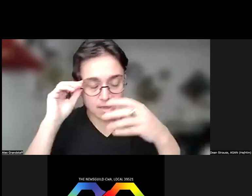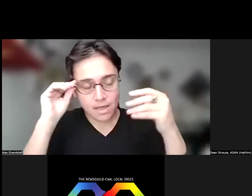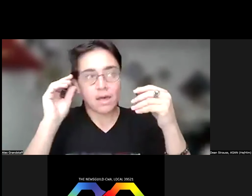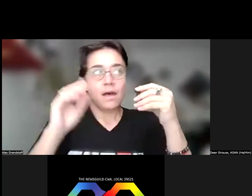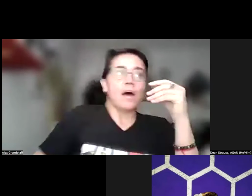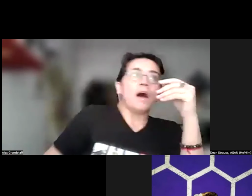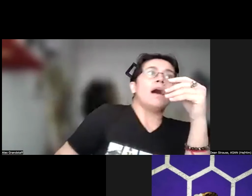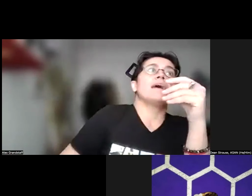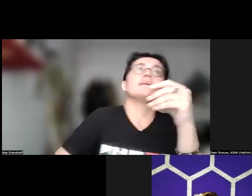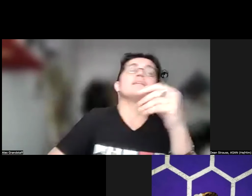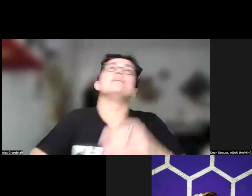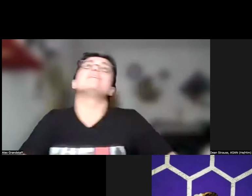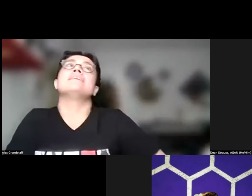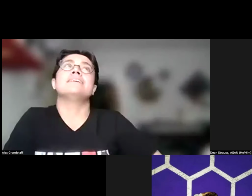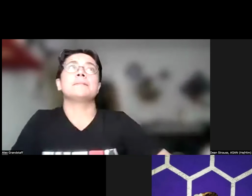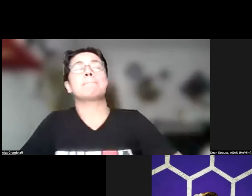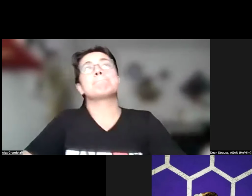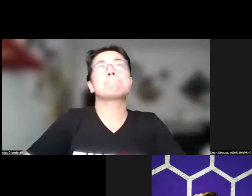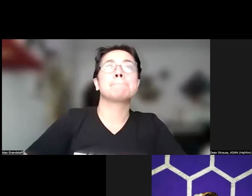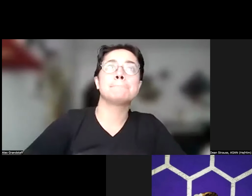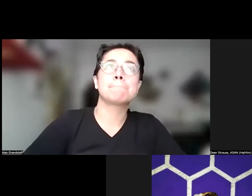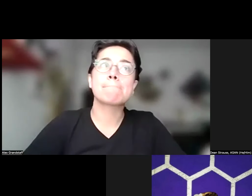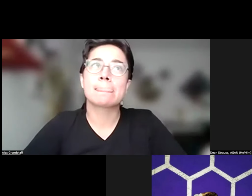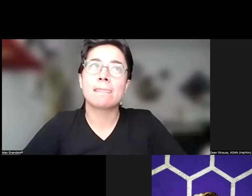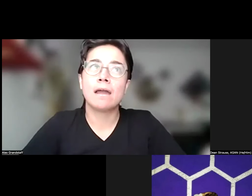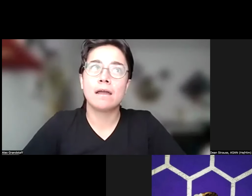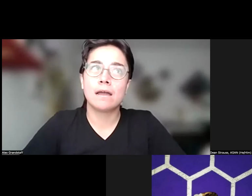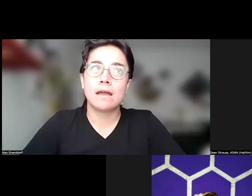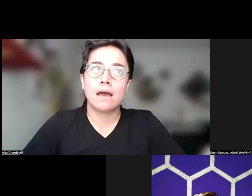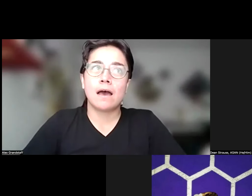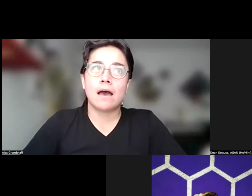disobedience we want to do and how we think it will be effective.